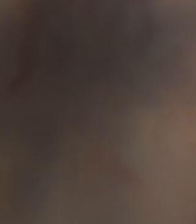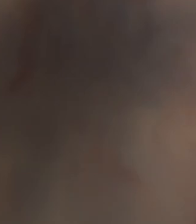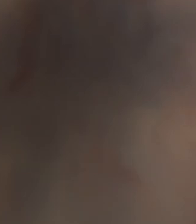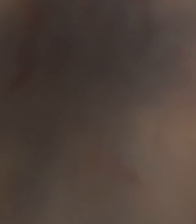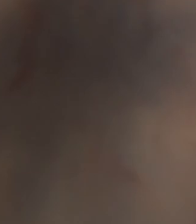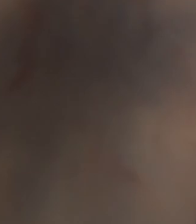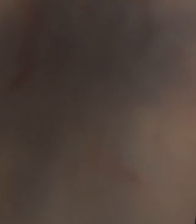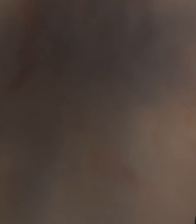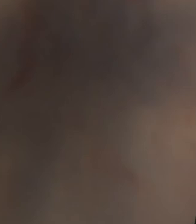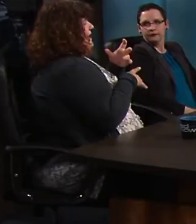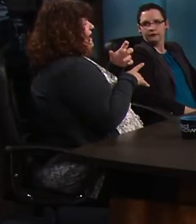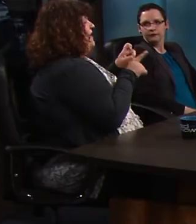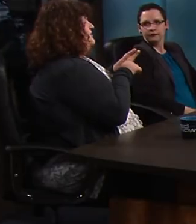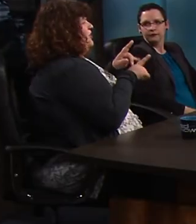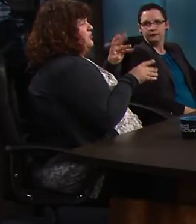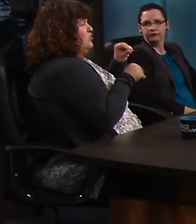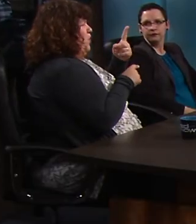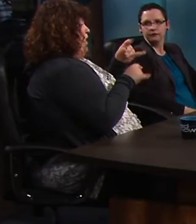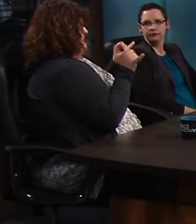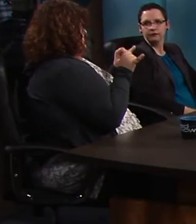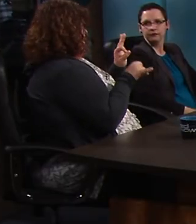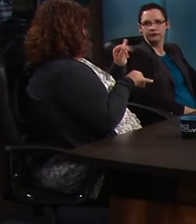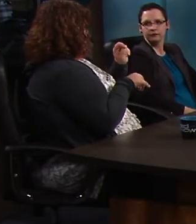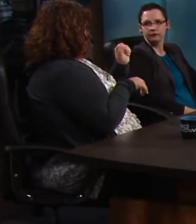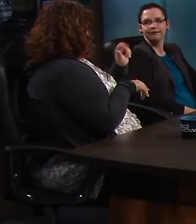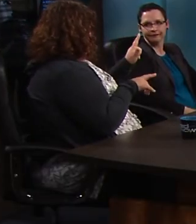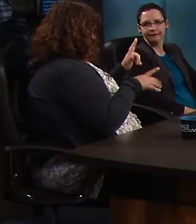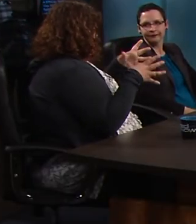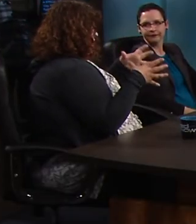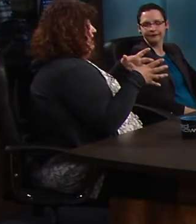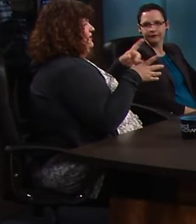(HARTMAN) YES, YOU MENTIONED A HEARING FAMILY, ALSO,